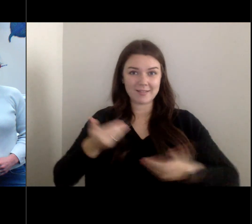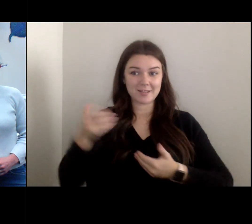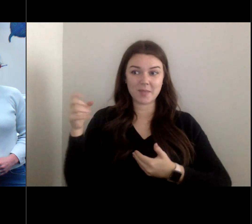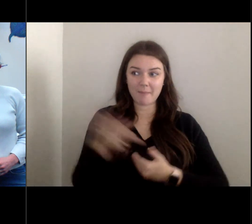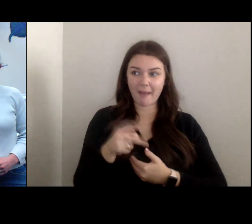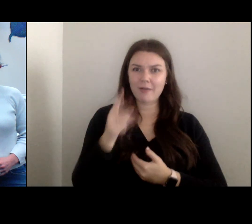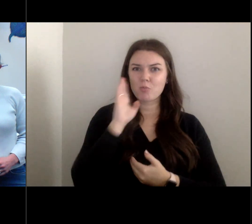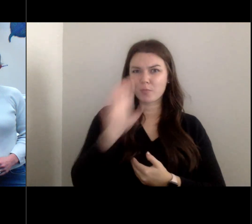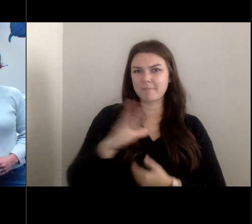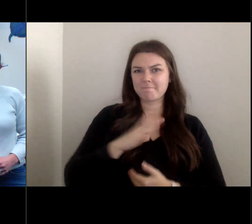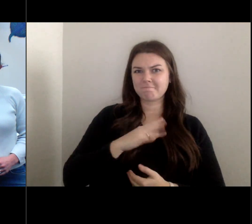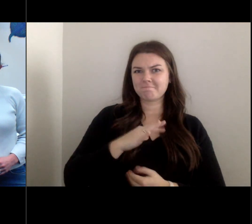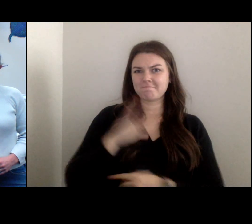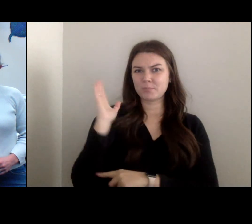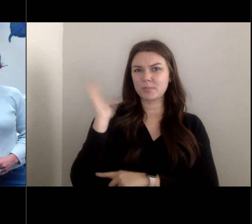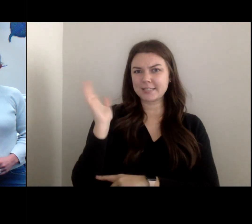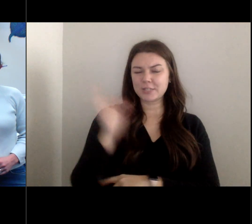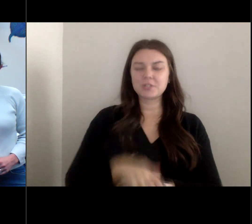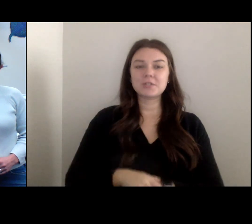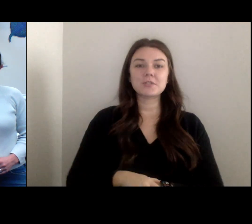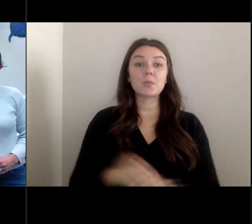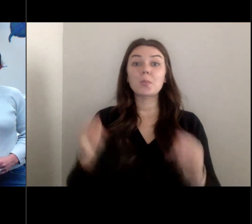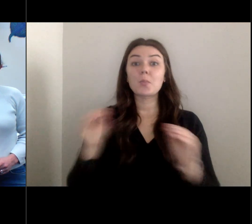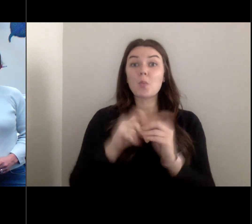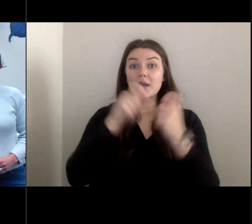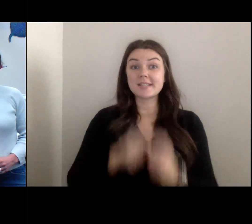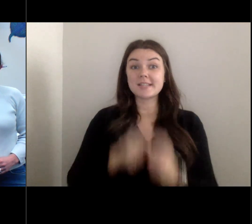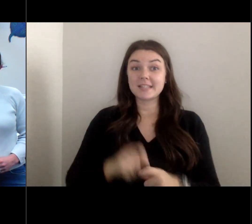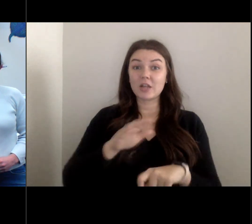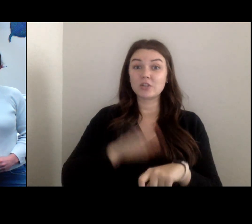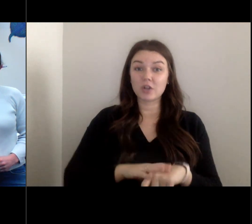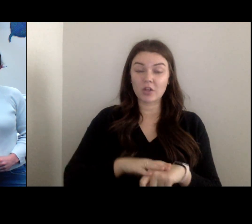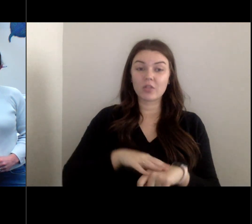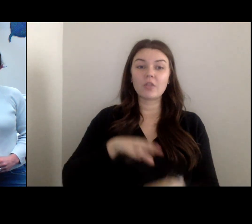So more details on our webinars are on the Woods Hole Sea Grant website.